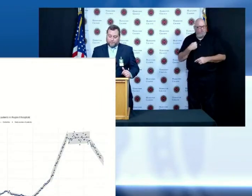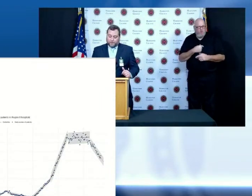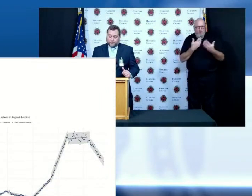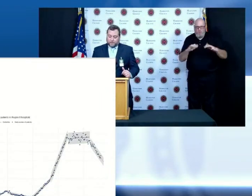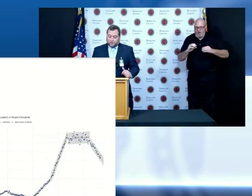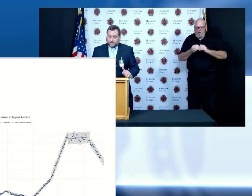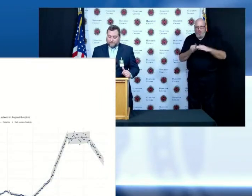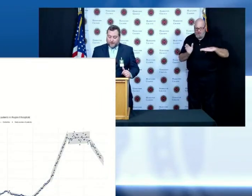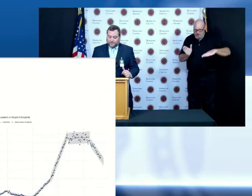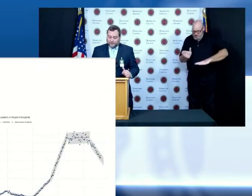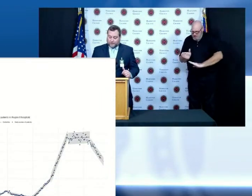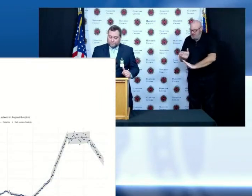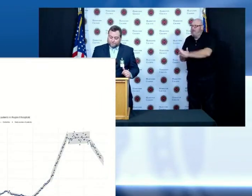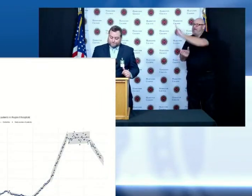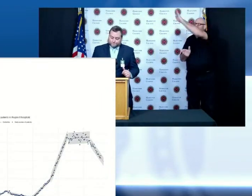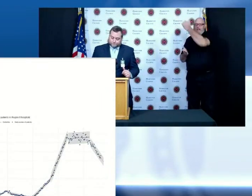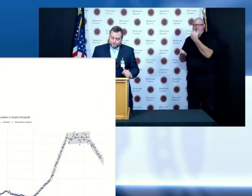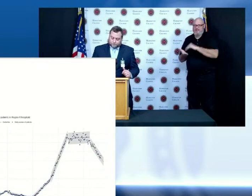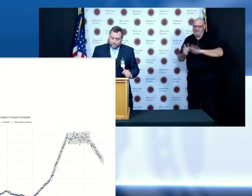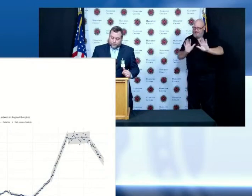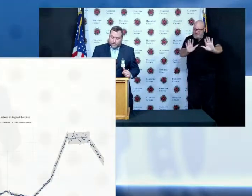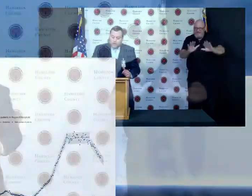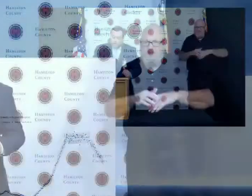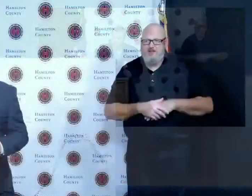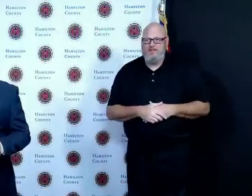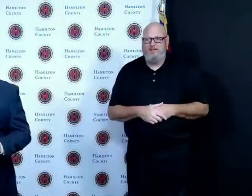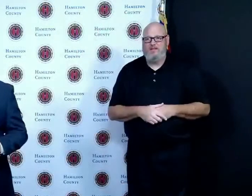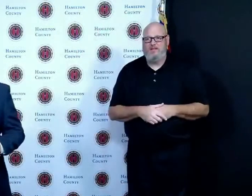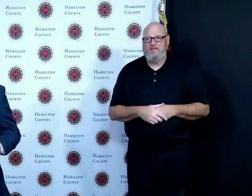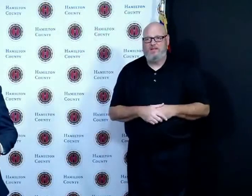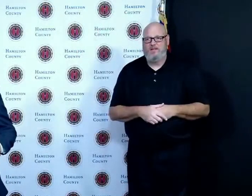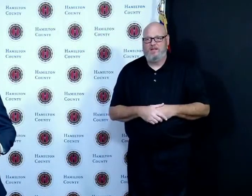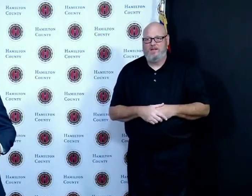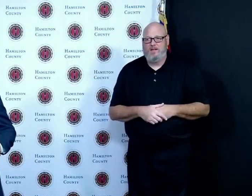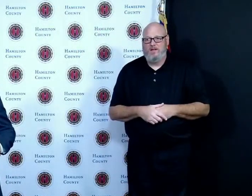I wanted to make sure to emphasize that for our school teachers that are getting vaccine this week